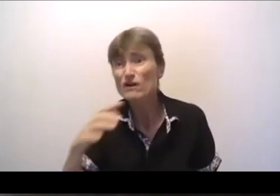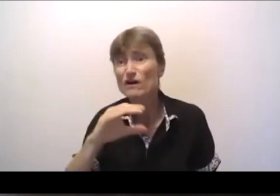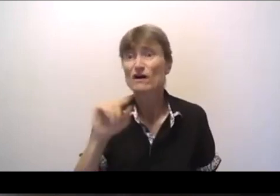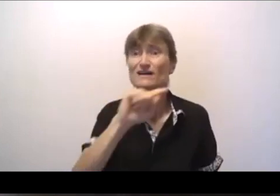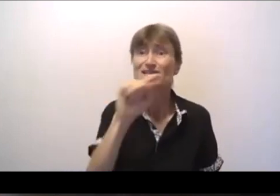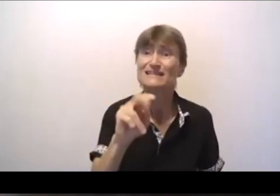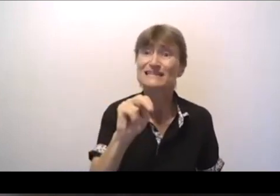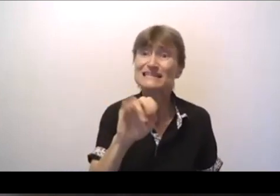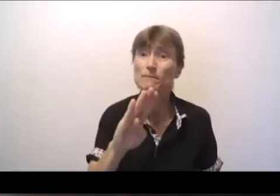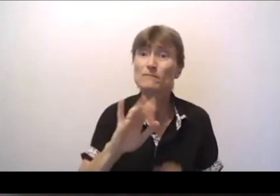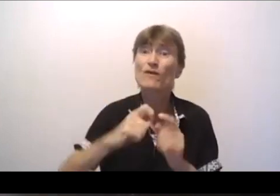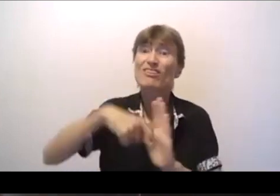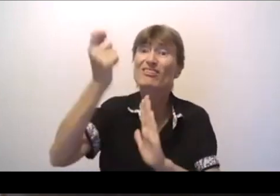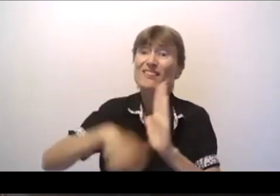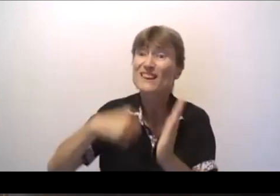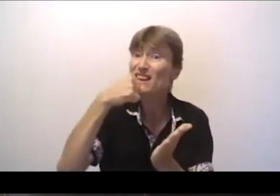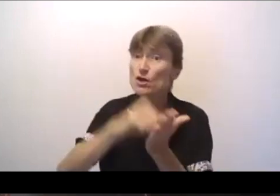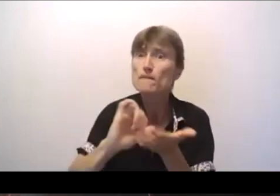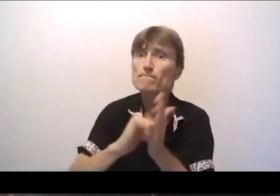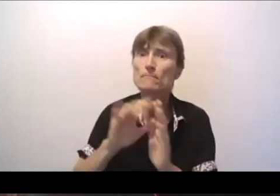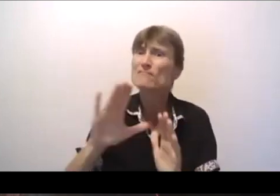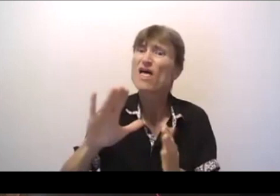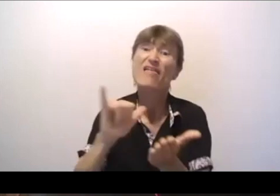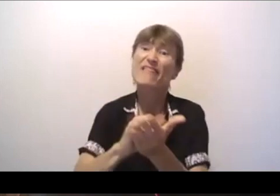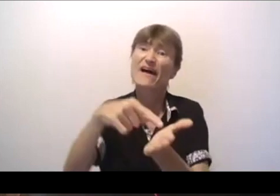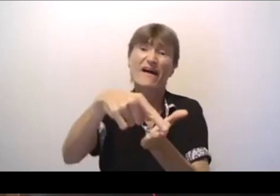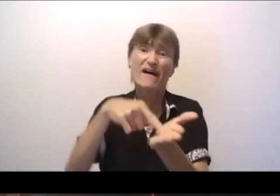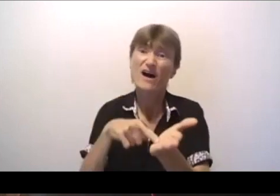is never going to be perfect it's never going to make everyone happy